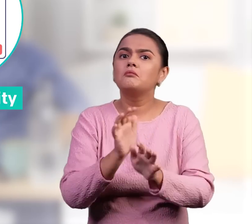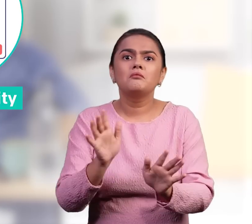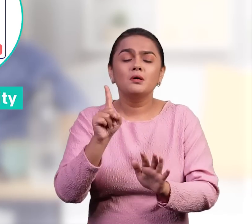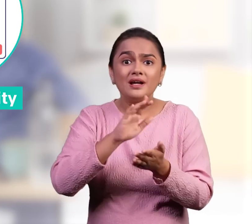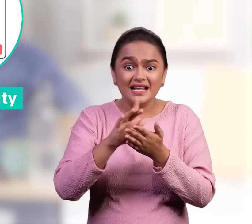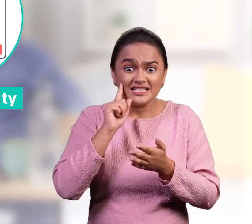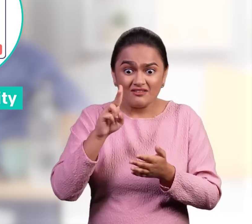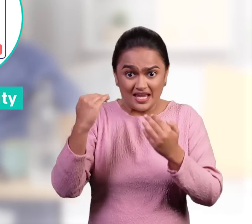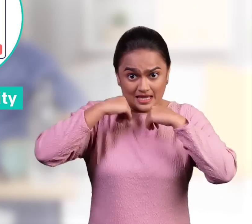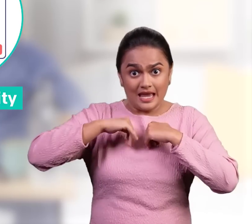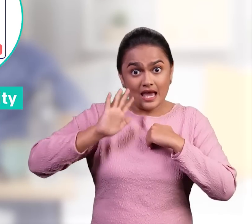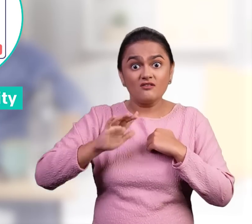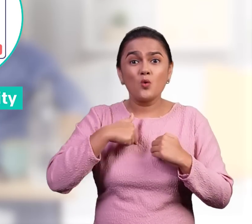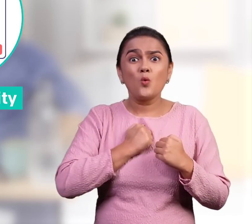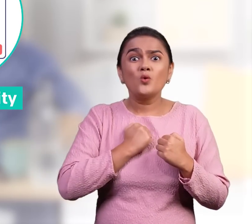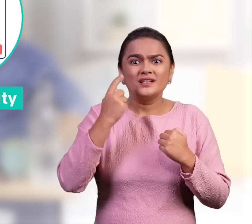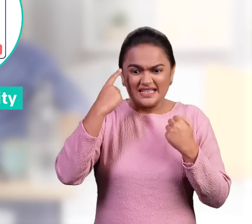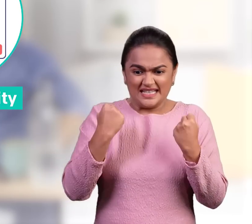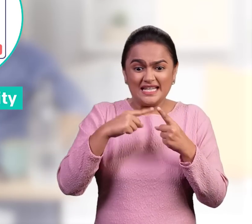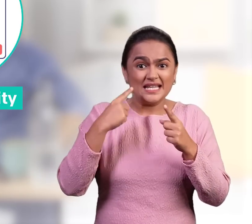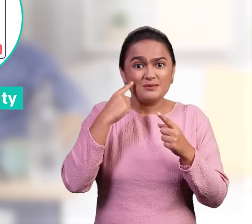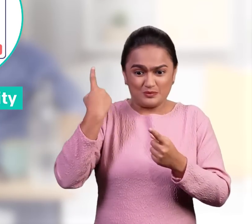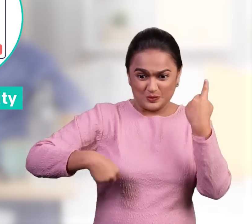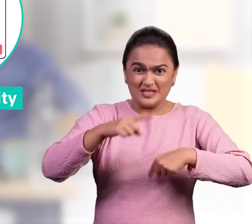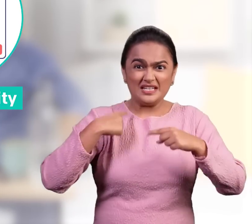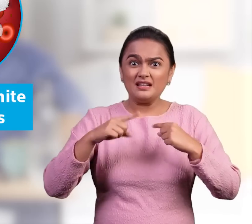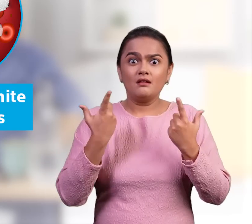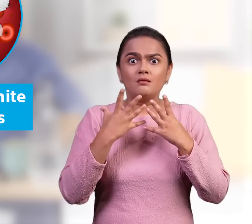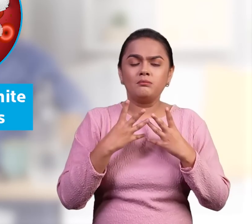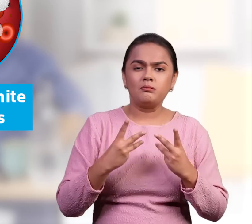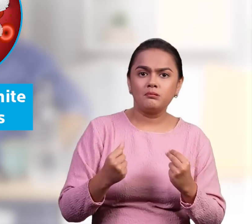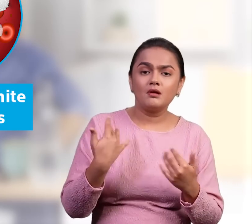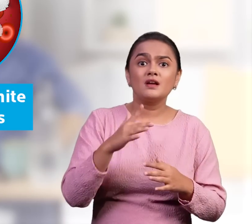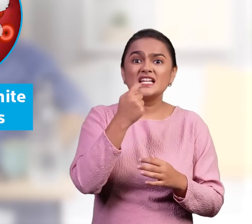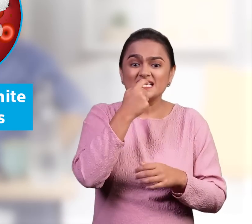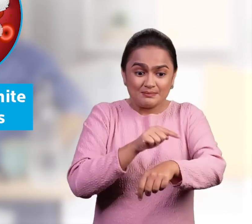When HIV enters the body, it destroys the immunity. The white blood cells get destroyed.